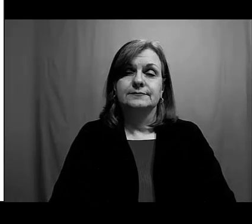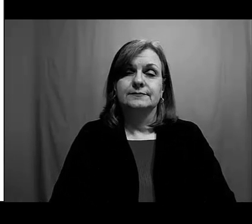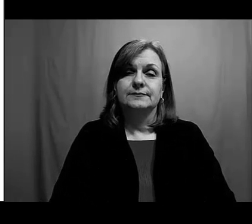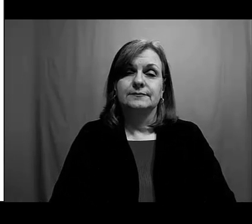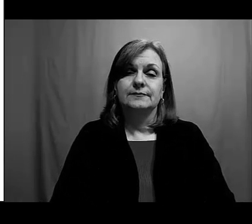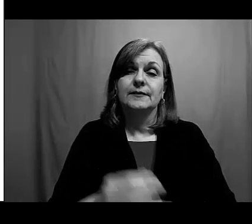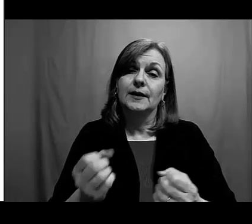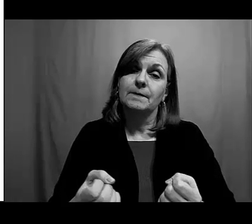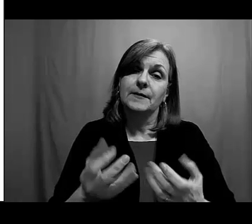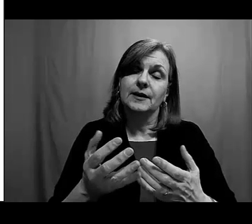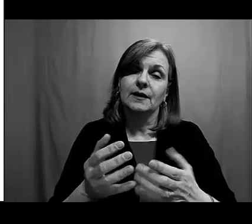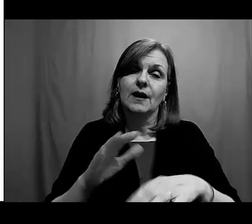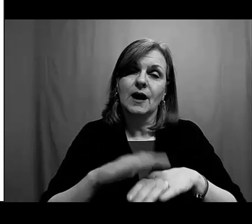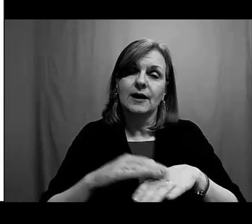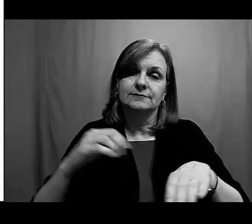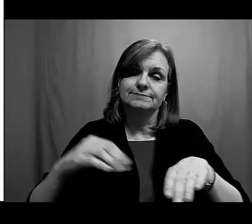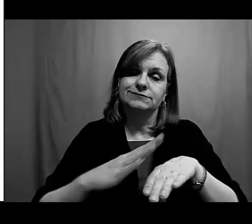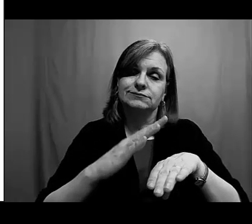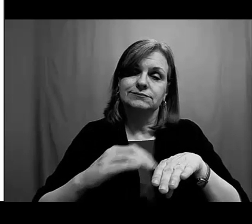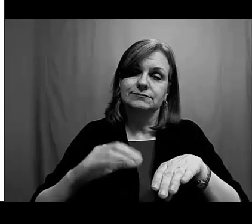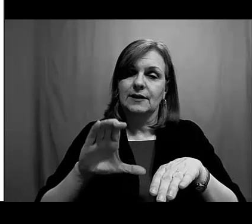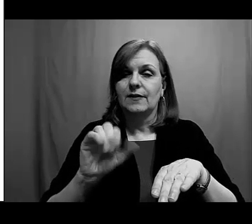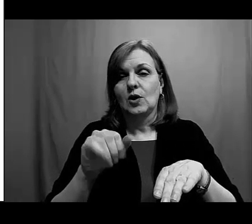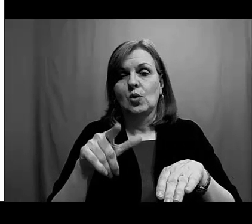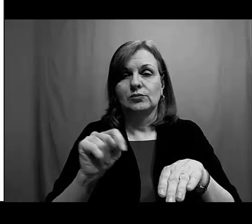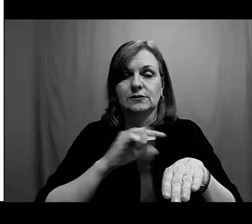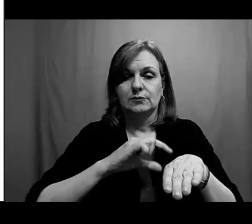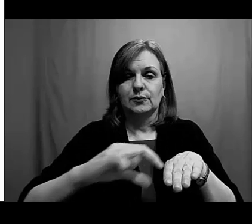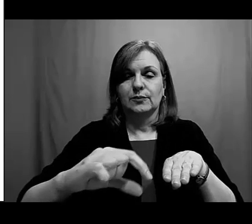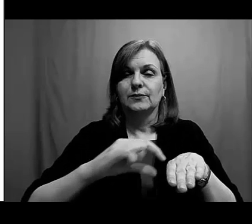and many of them are coastal